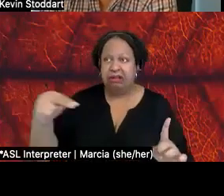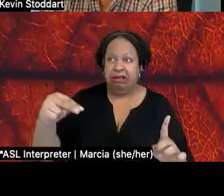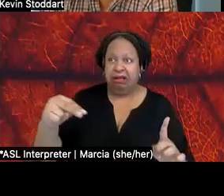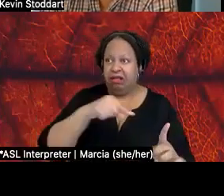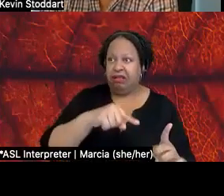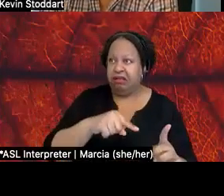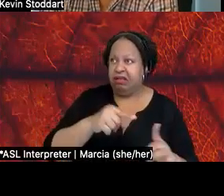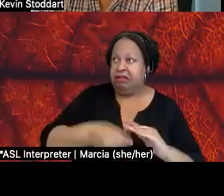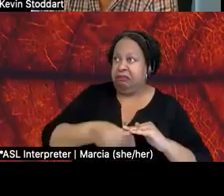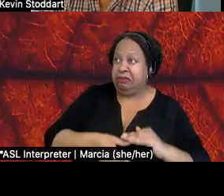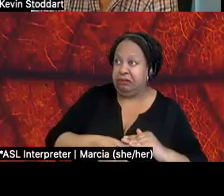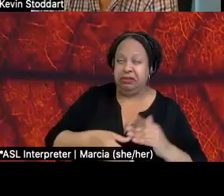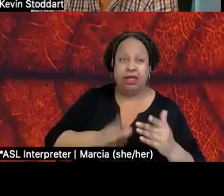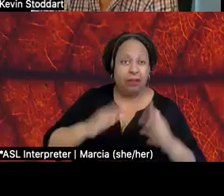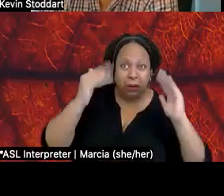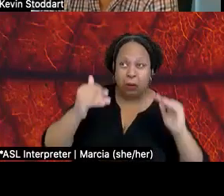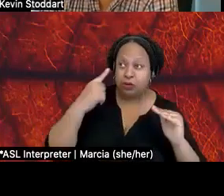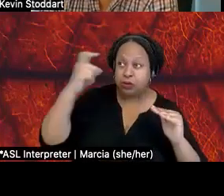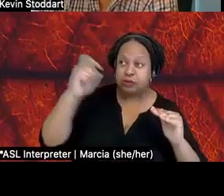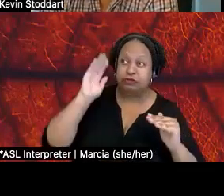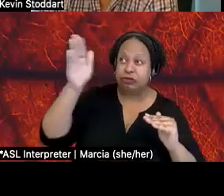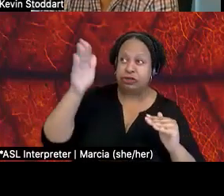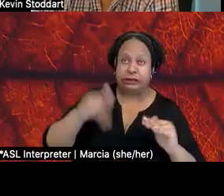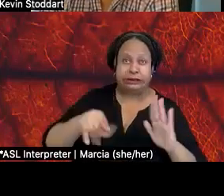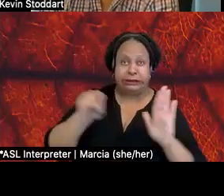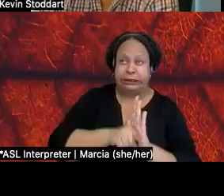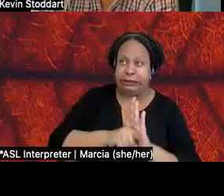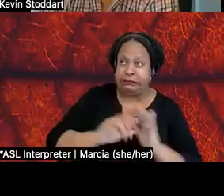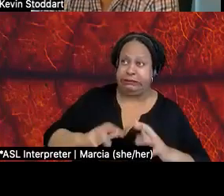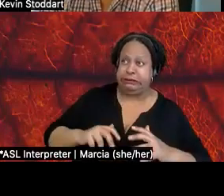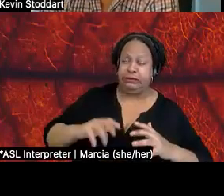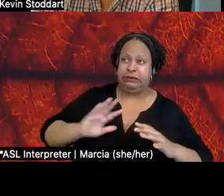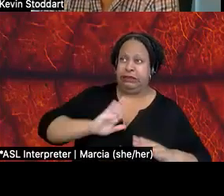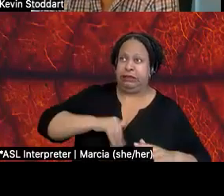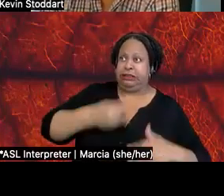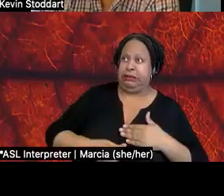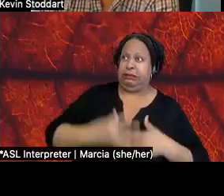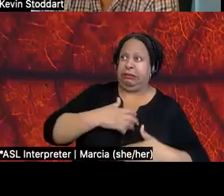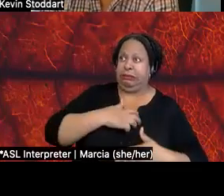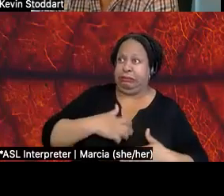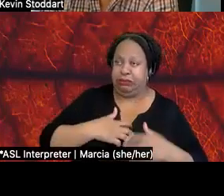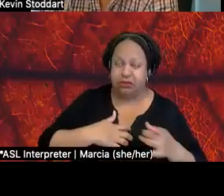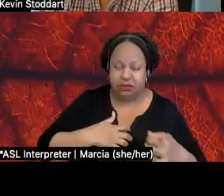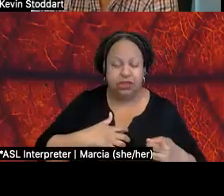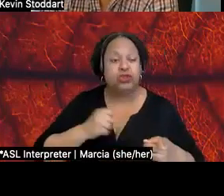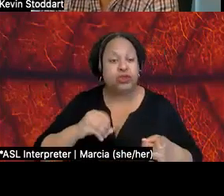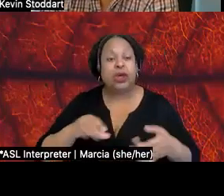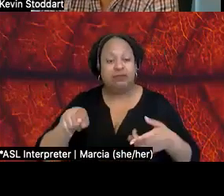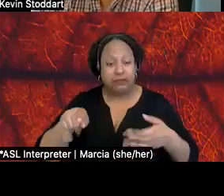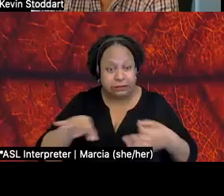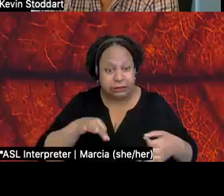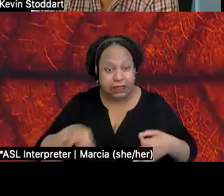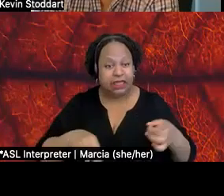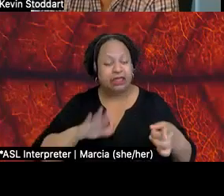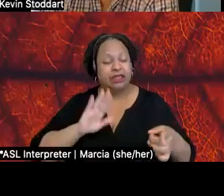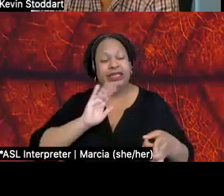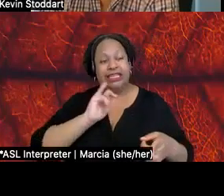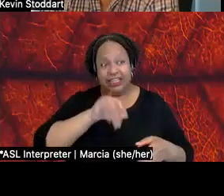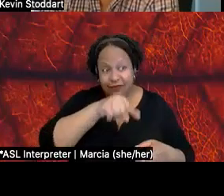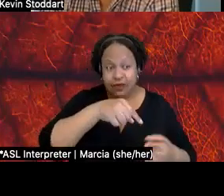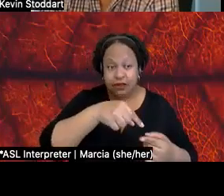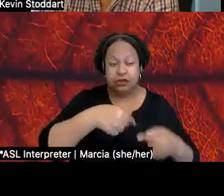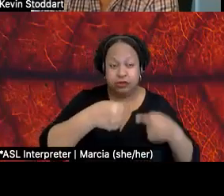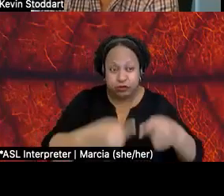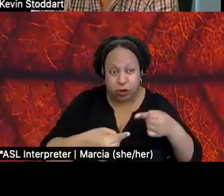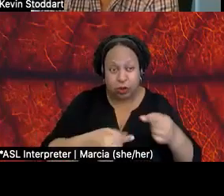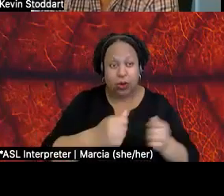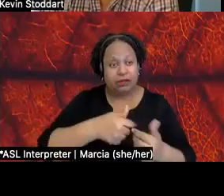So, we need to frame difficulties with social interaction in different ways,